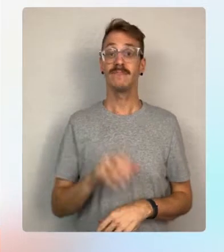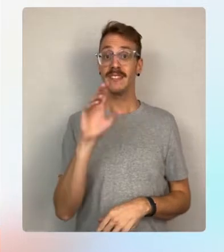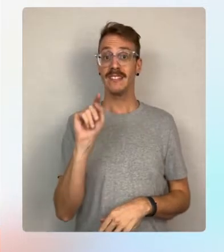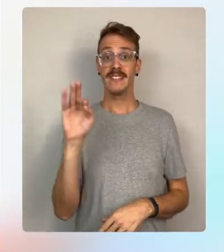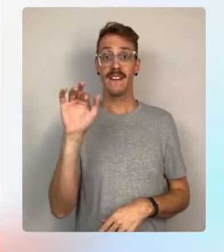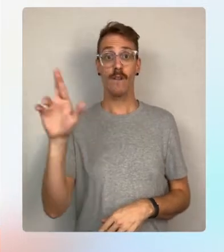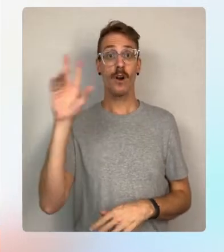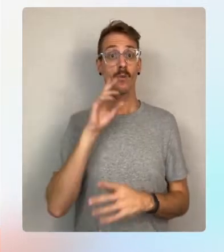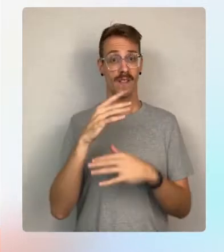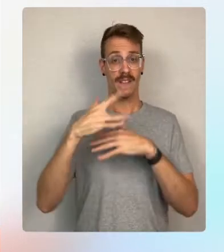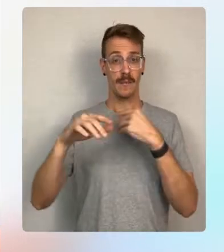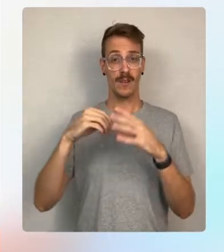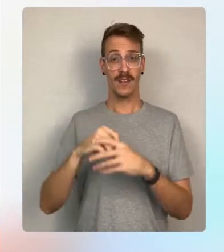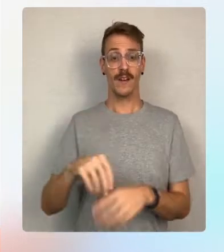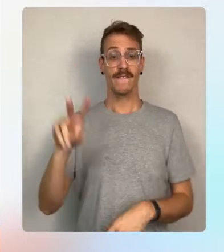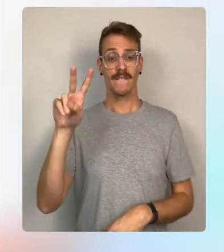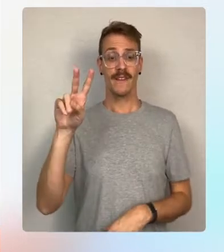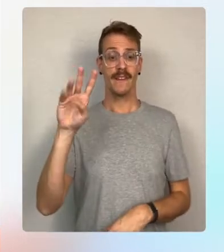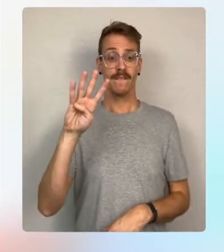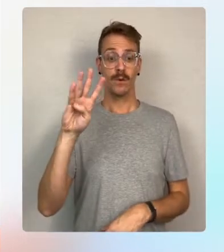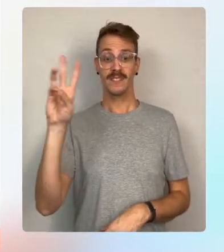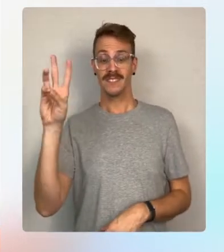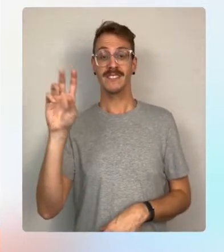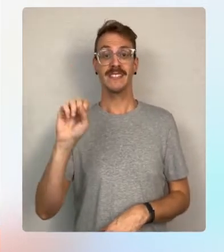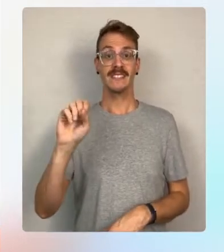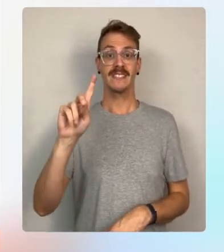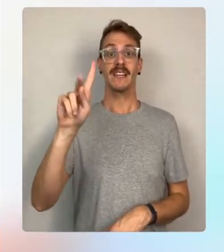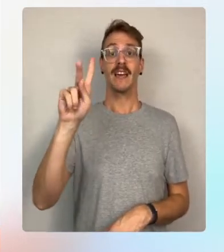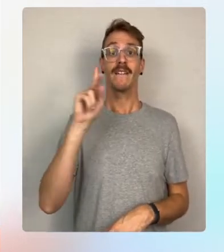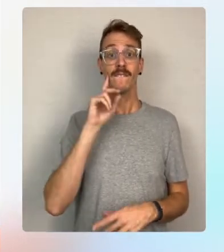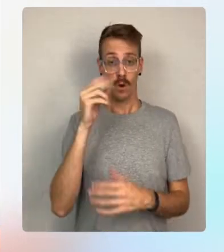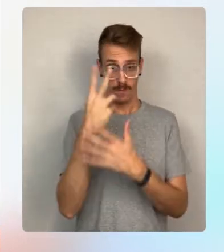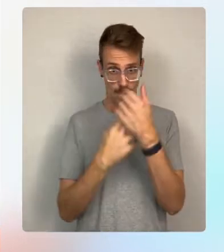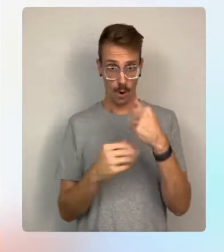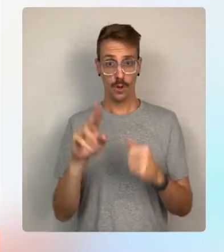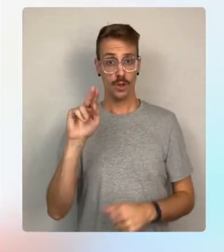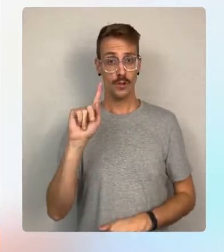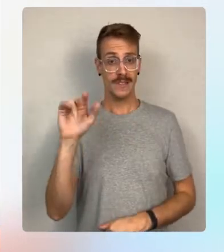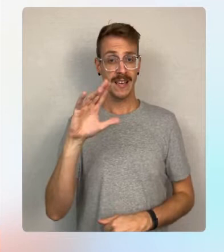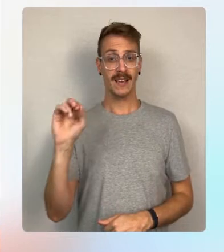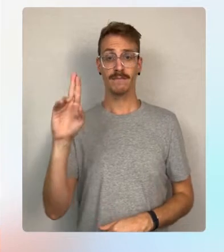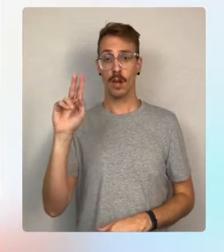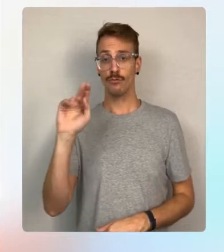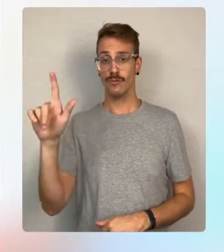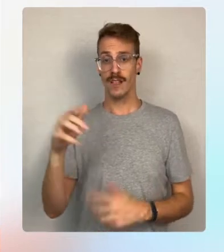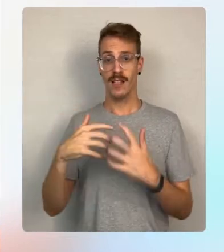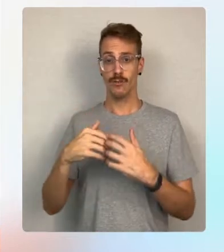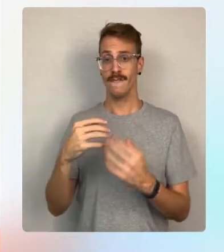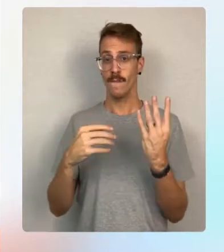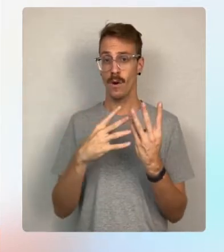ETFR will be available in our v46 SDK for both Unity and Unreal Engine 4 and 5.